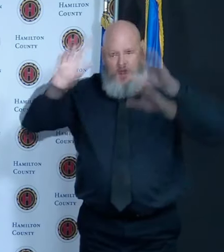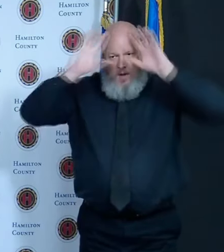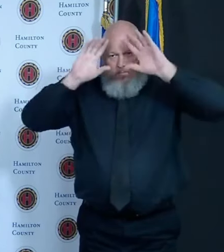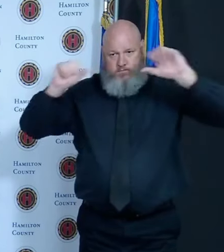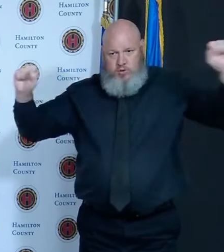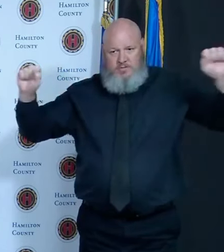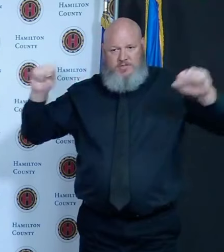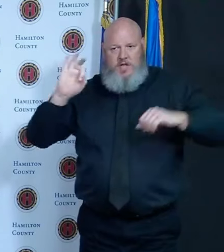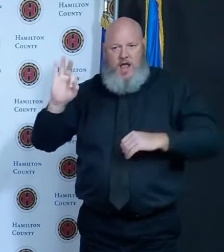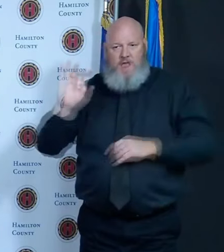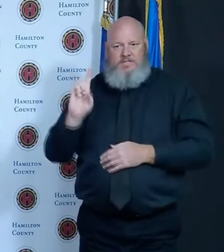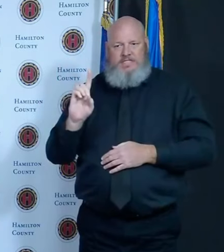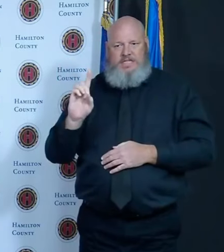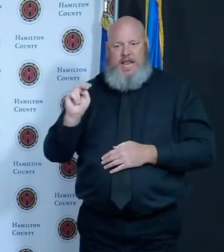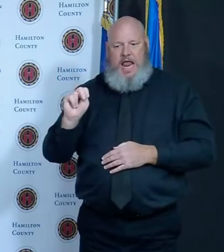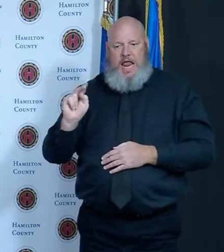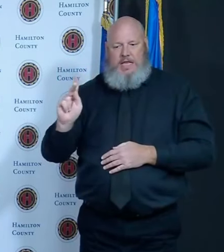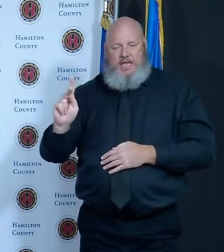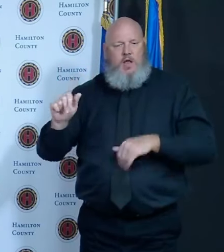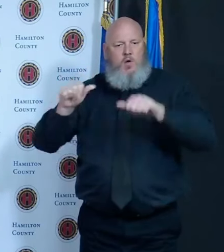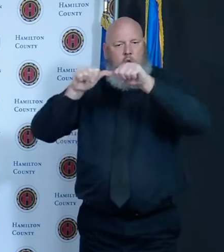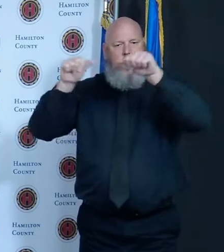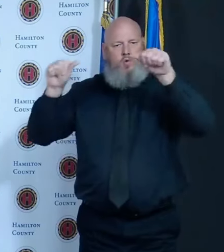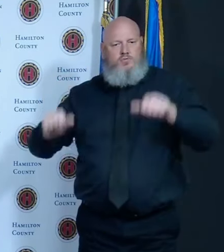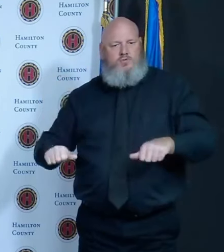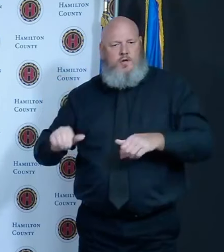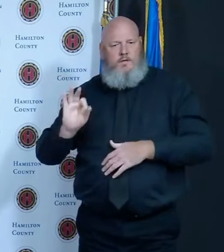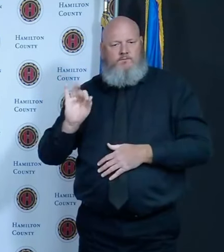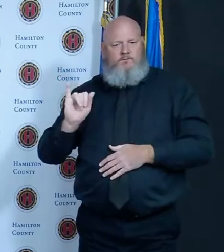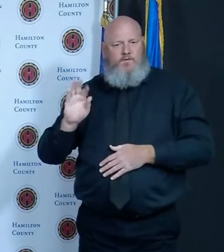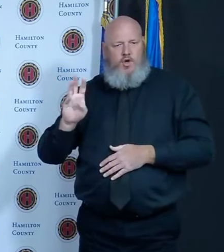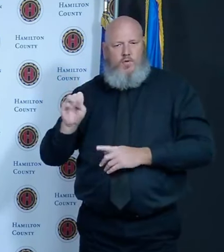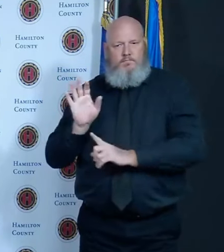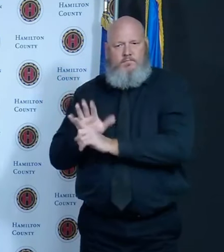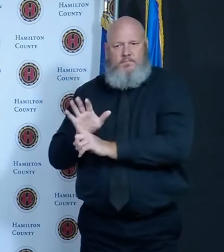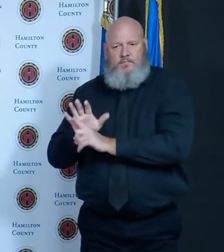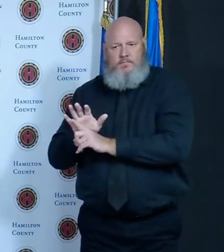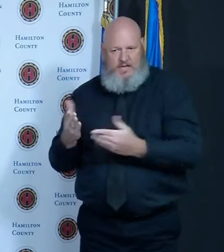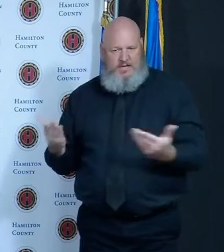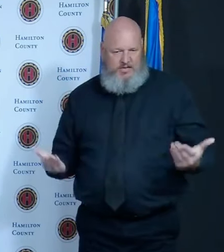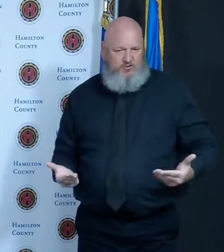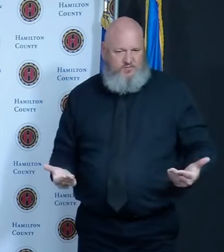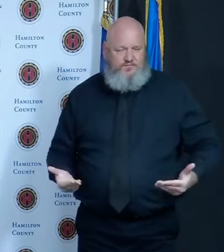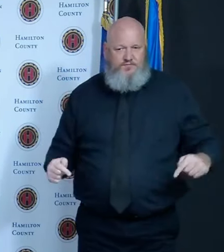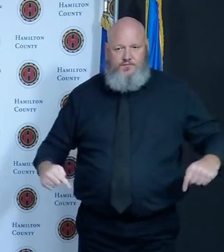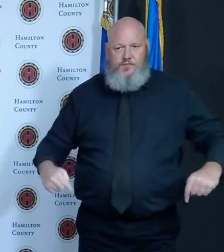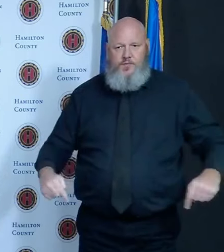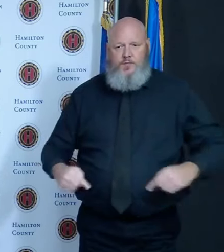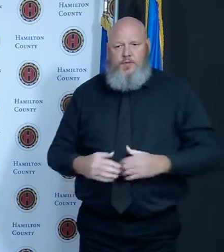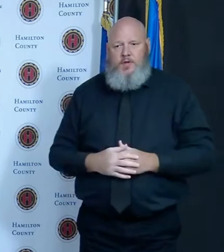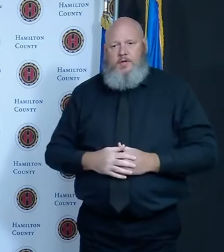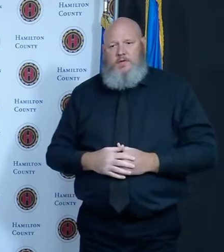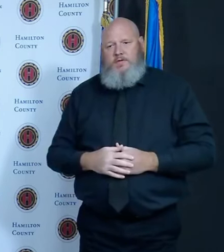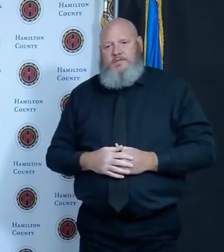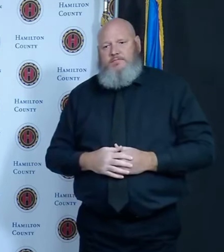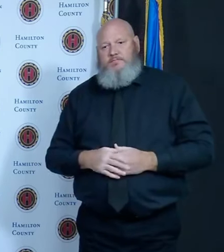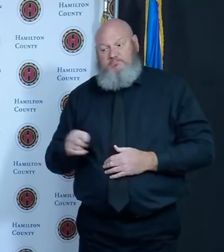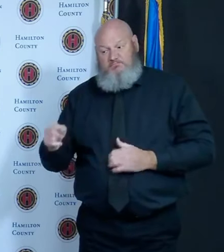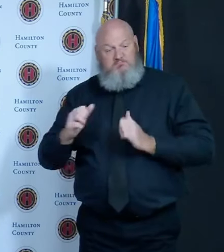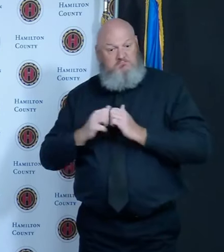architectural firm in Cincinnati it was founded in 1986 and David maybe you can